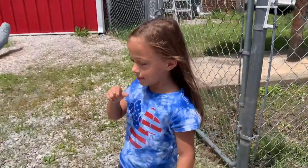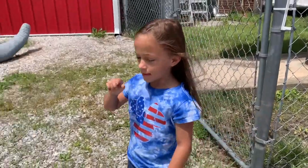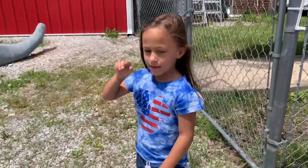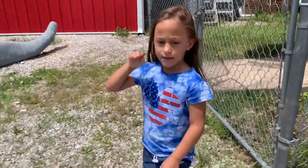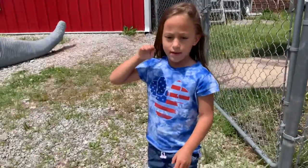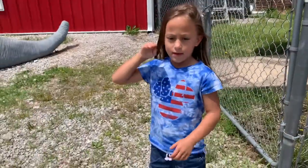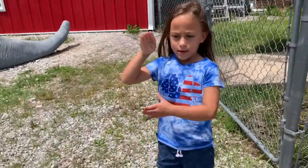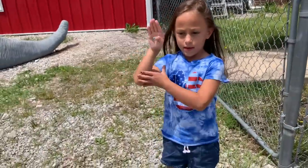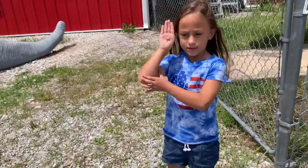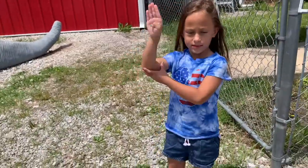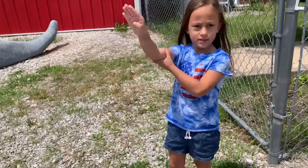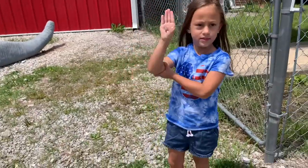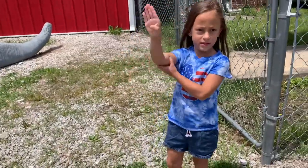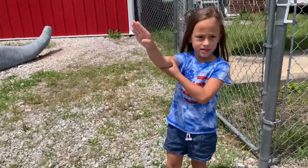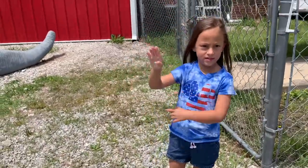Dinosaur